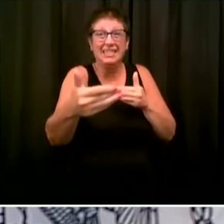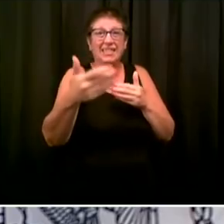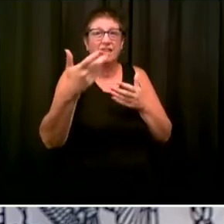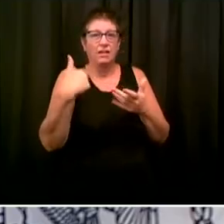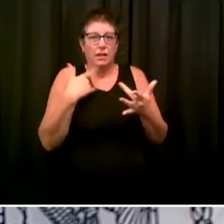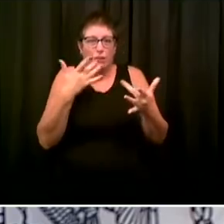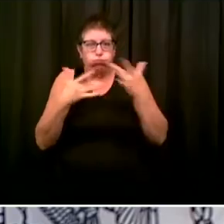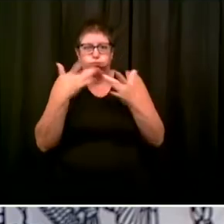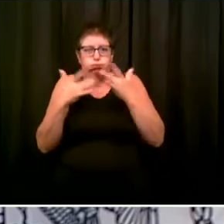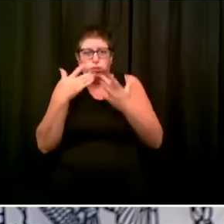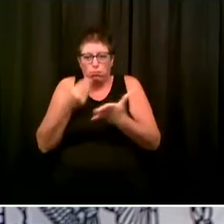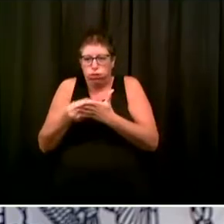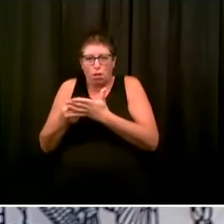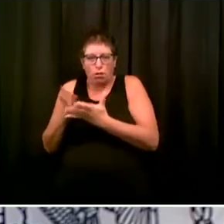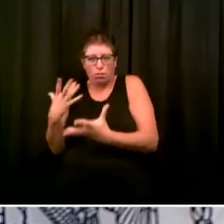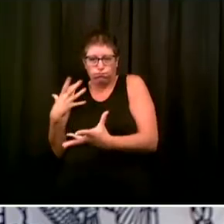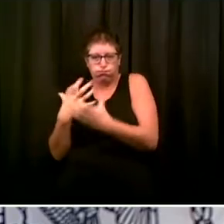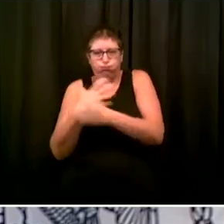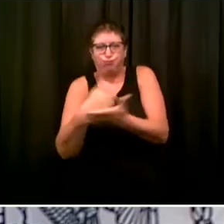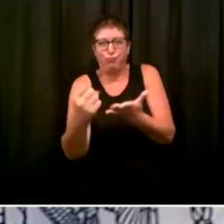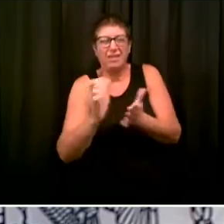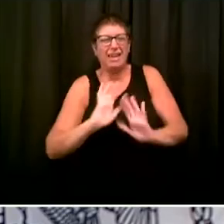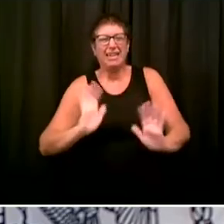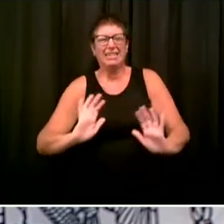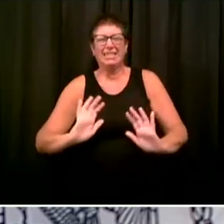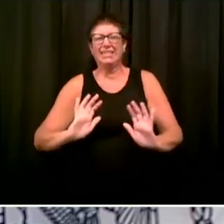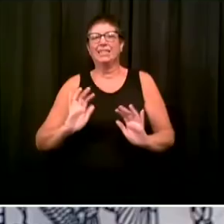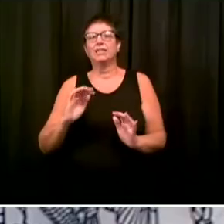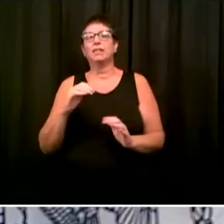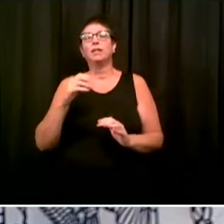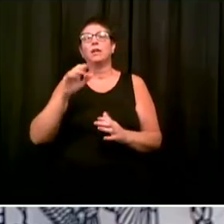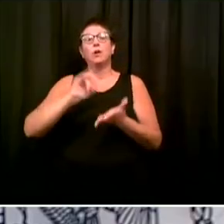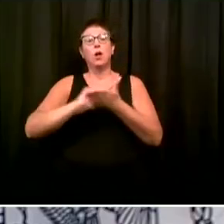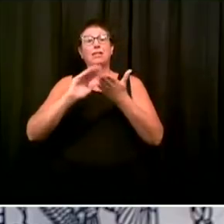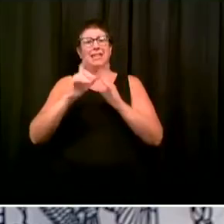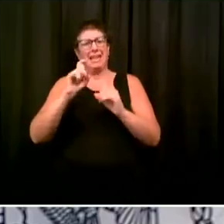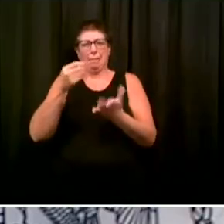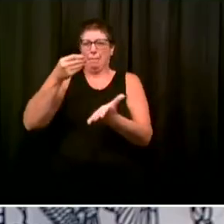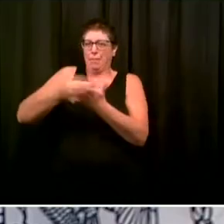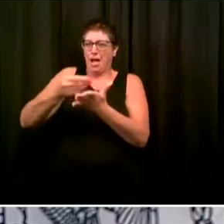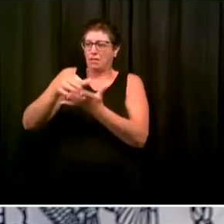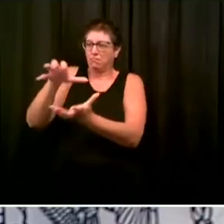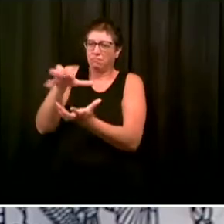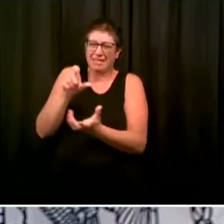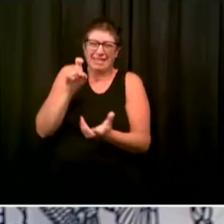REPORT OF